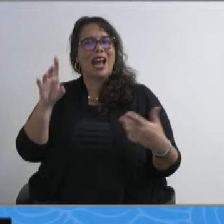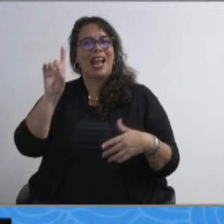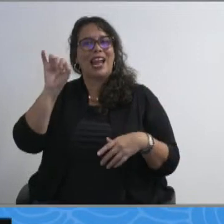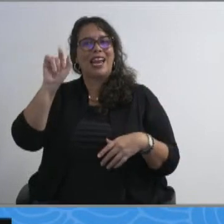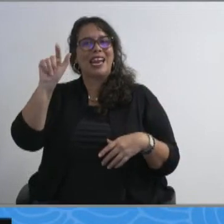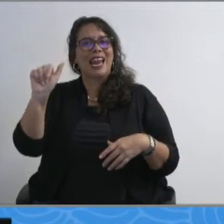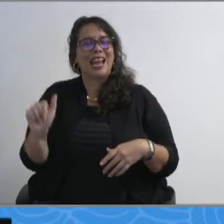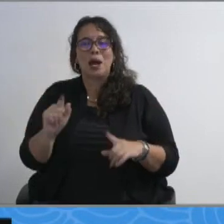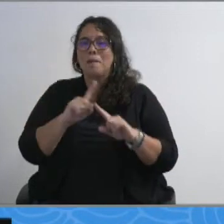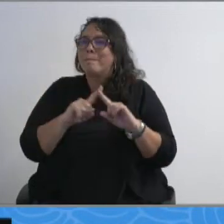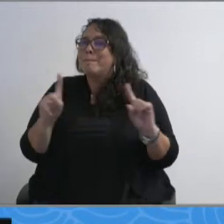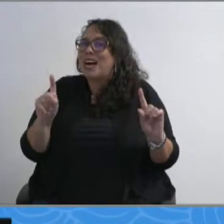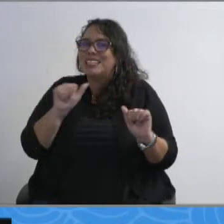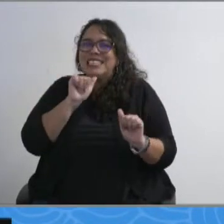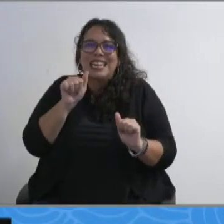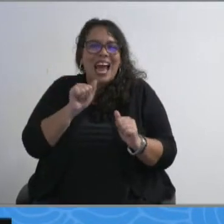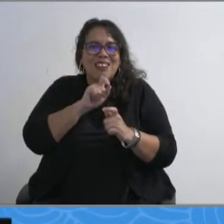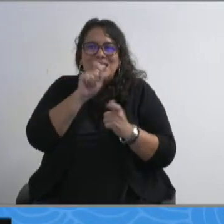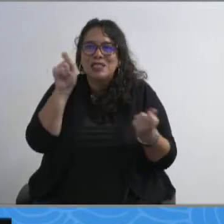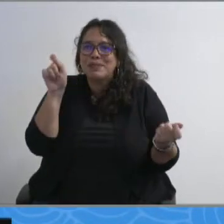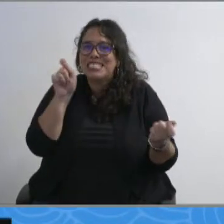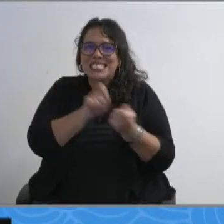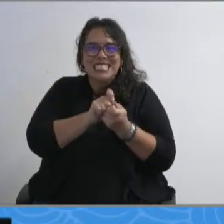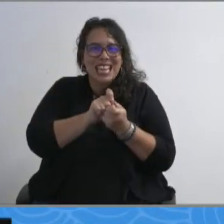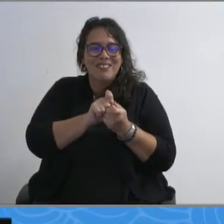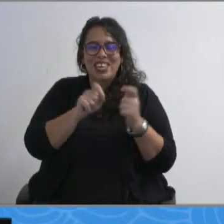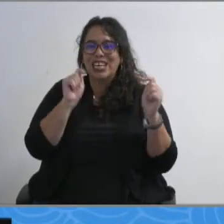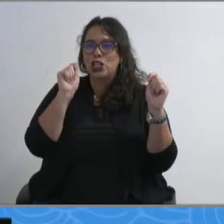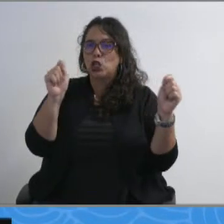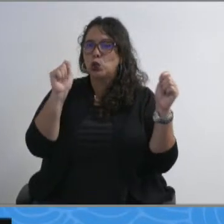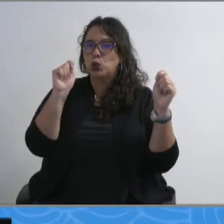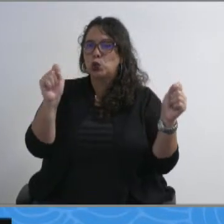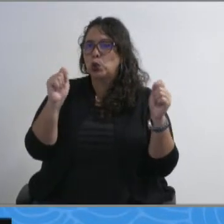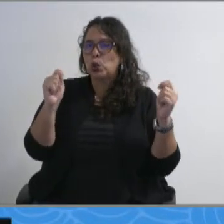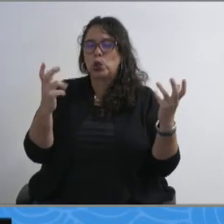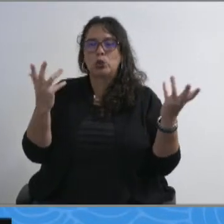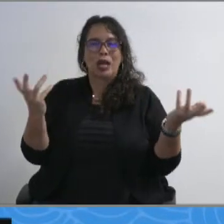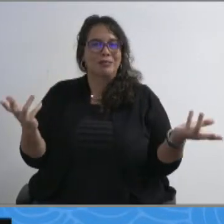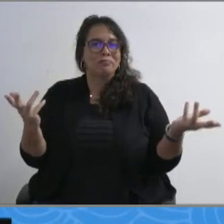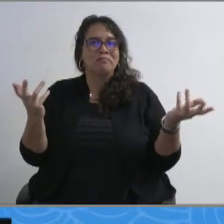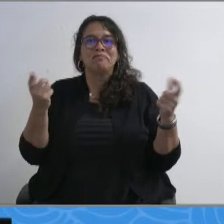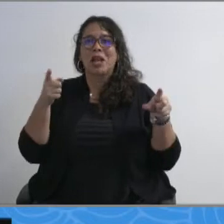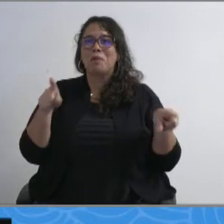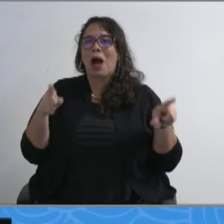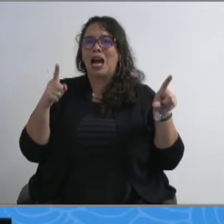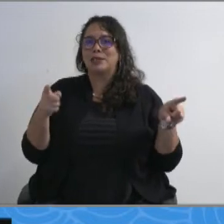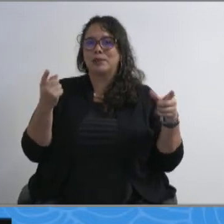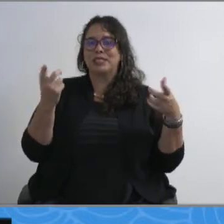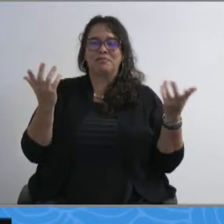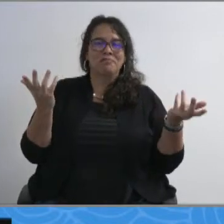but didn't have the specifics on the tutoring and what could possibly be happening at your school sites.